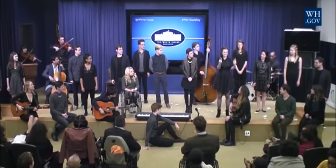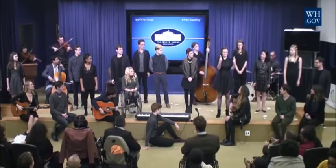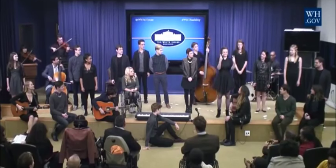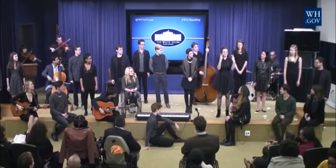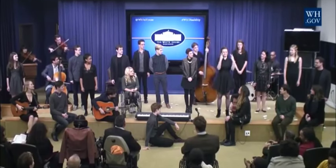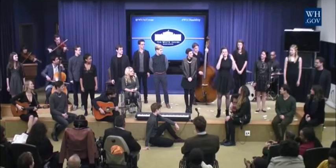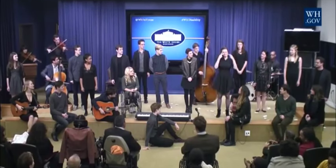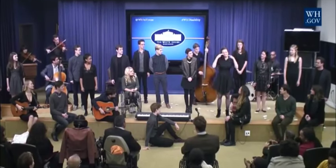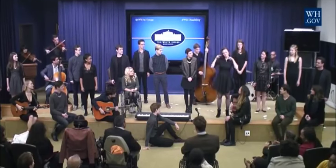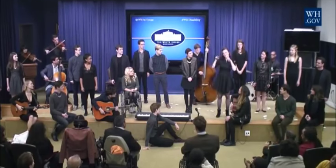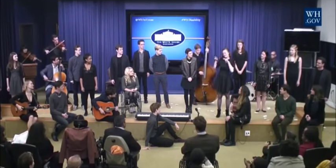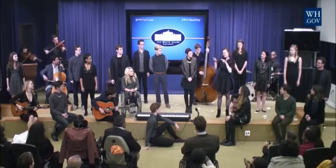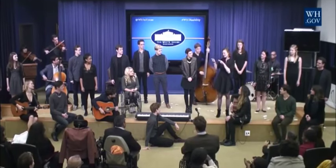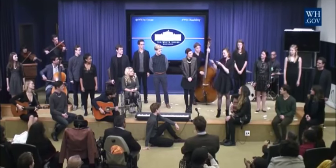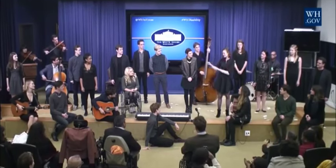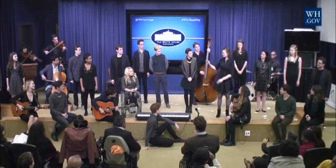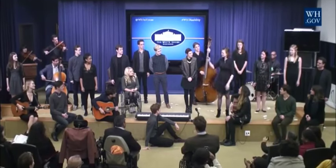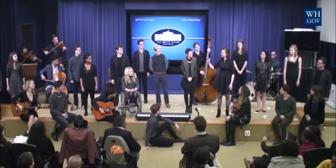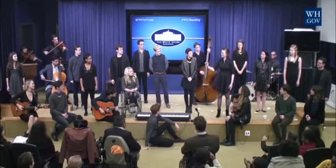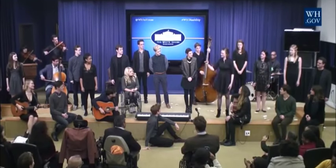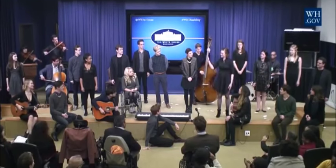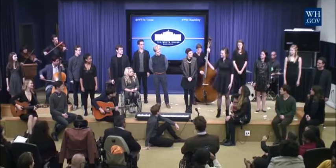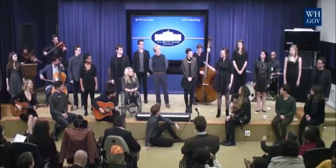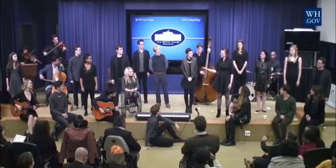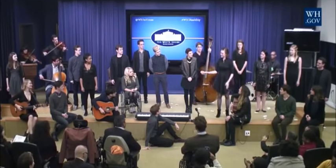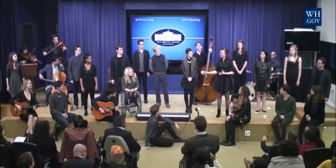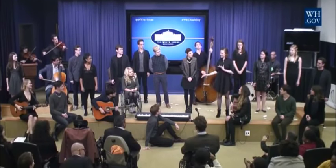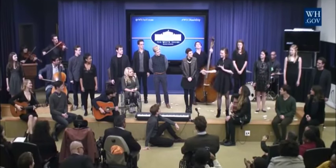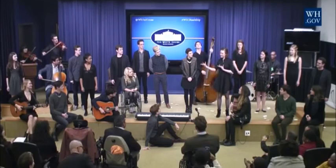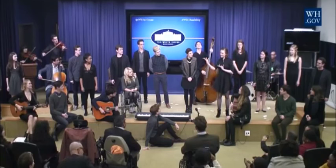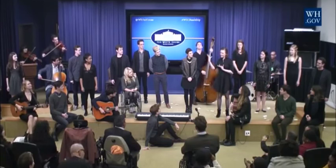Listen to what's in the heart of a child